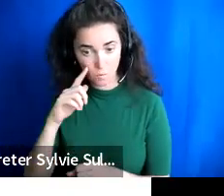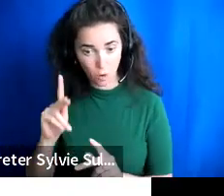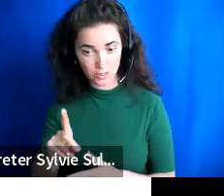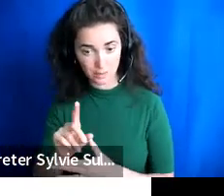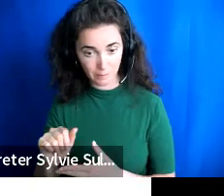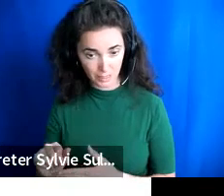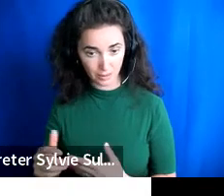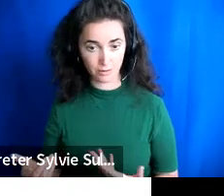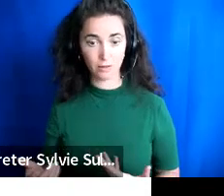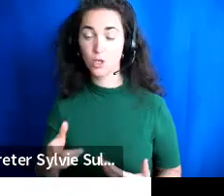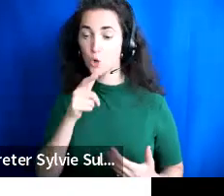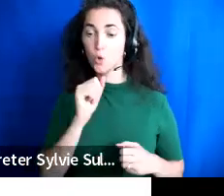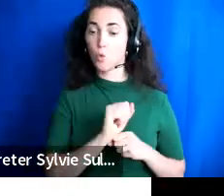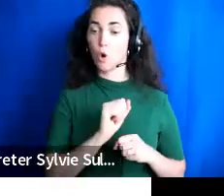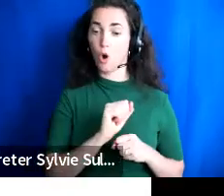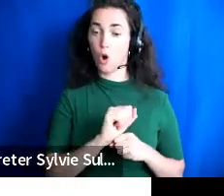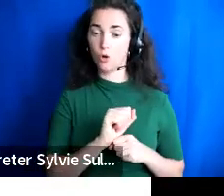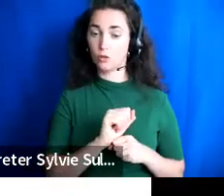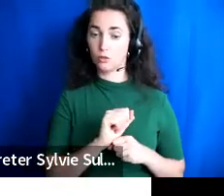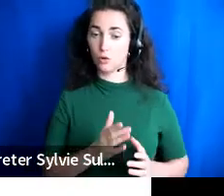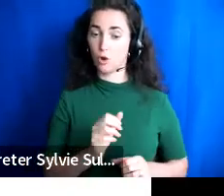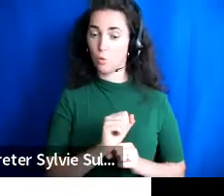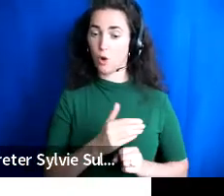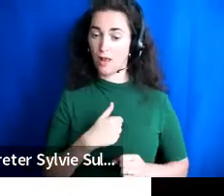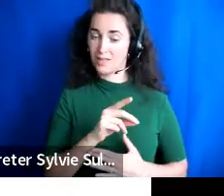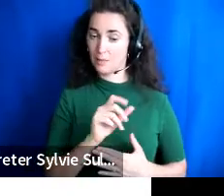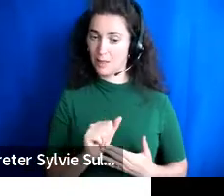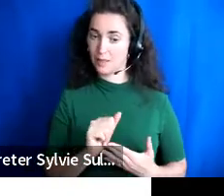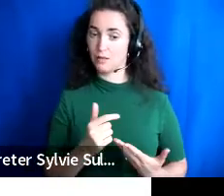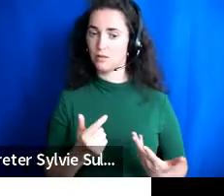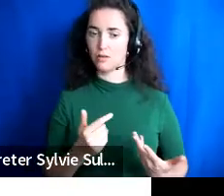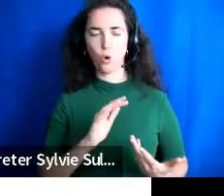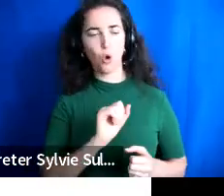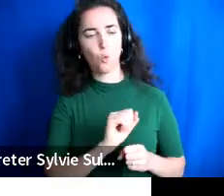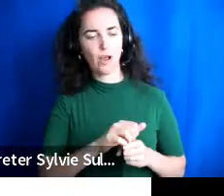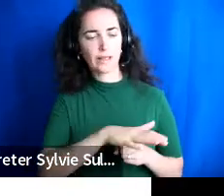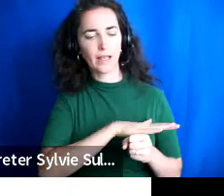And you work areas. You know, employees with disability what kind of work areas they have.